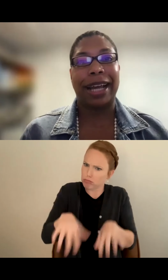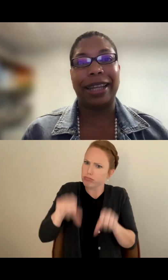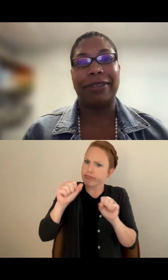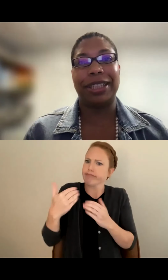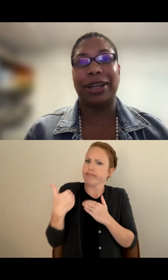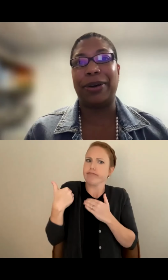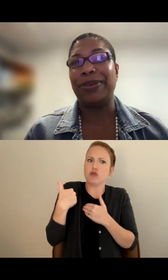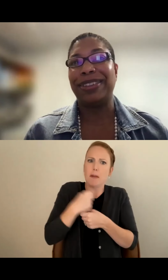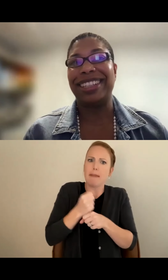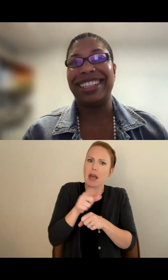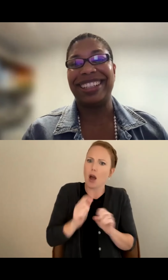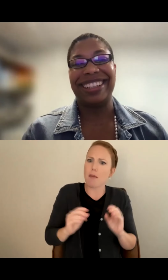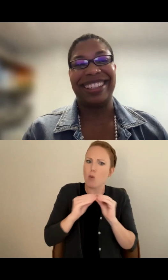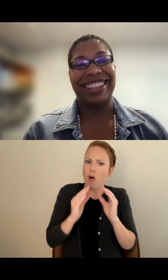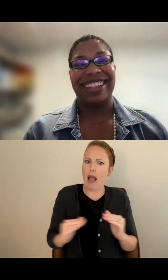I would love to know.